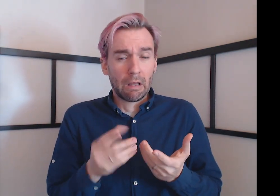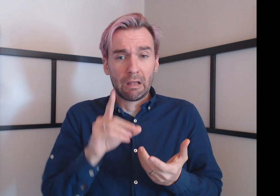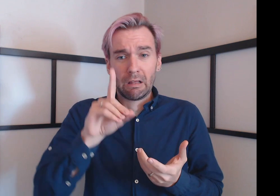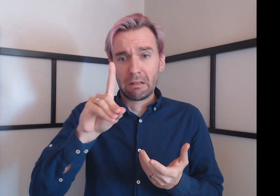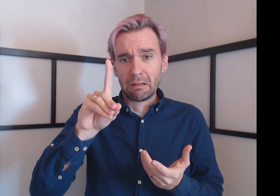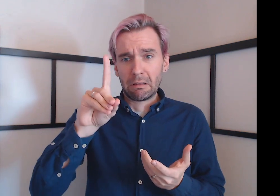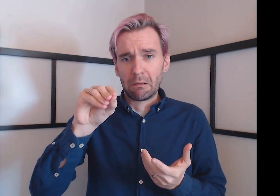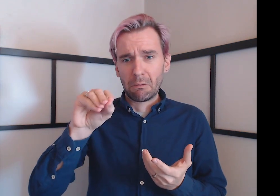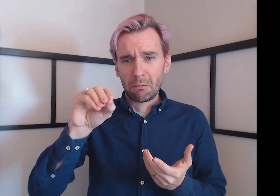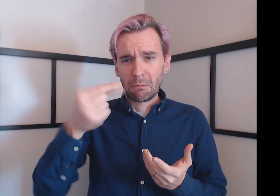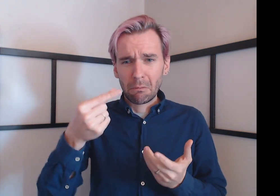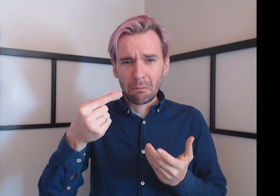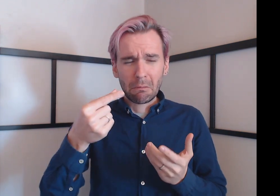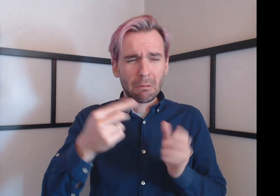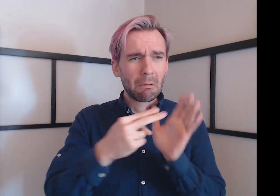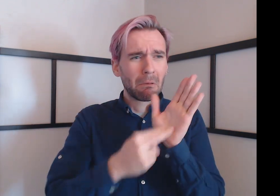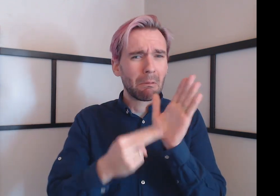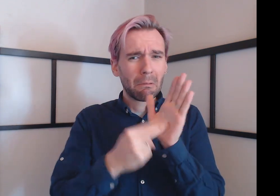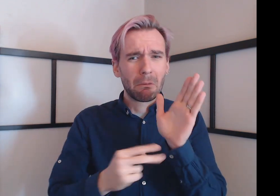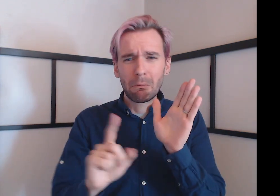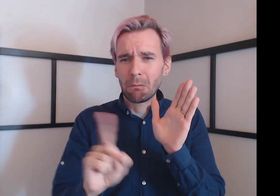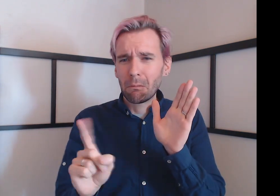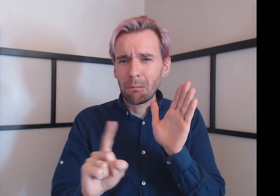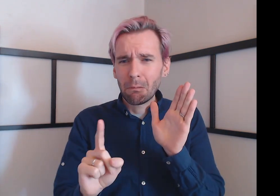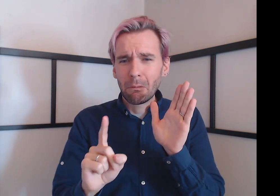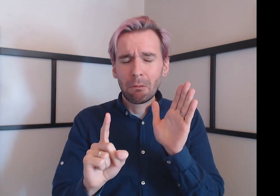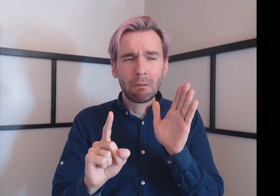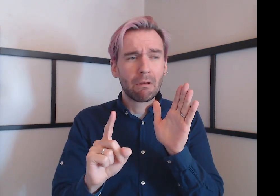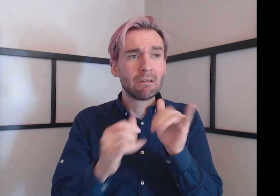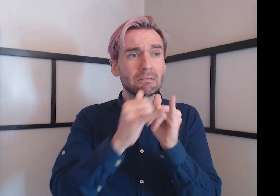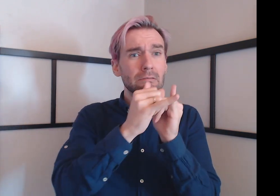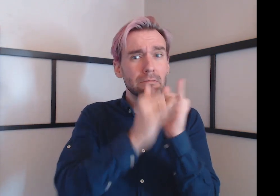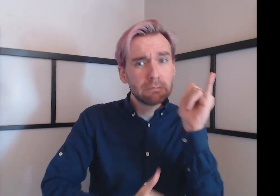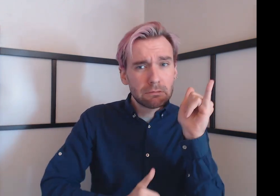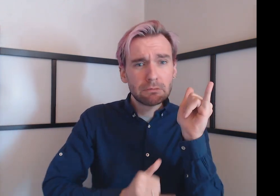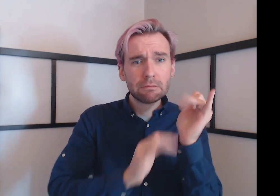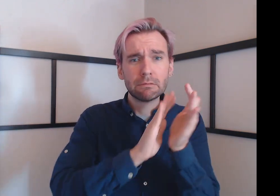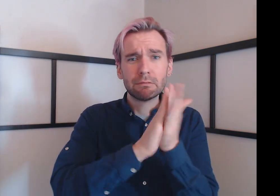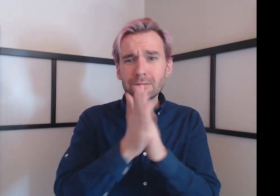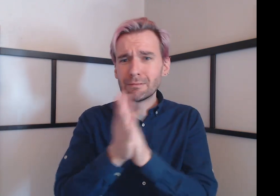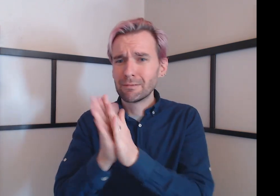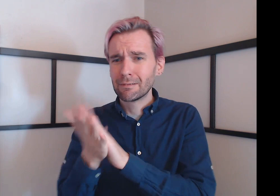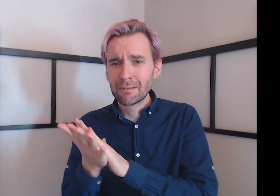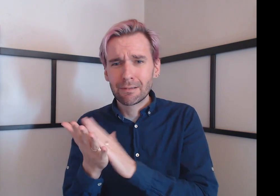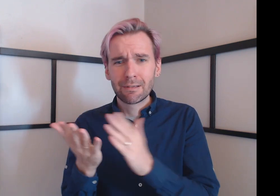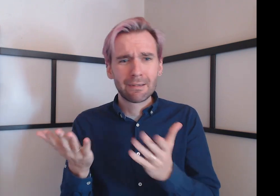Would the teacher give a history lesson on the evolution of the word “dog”?